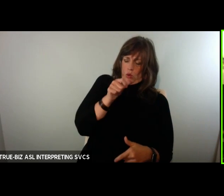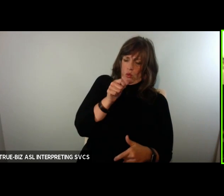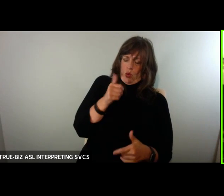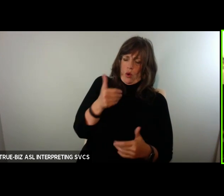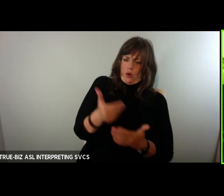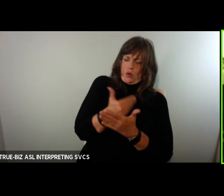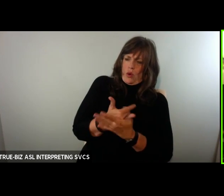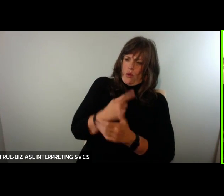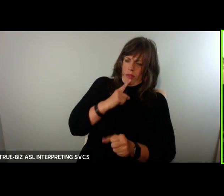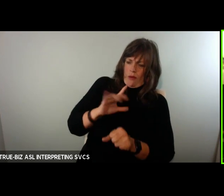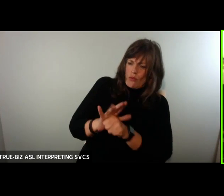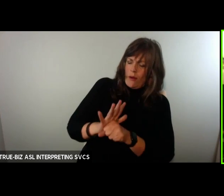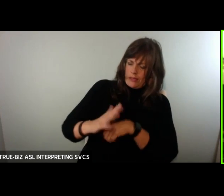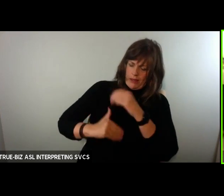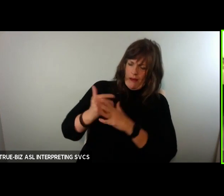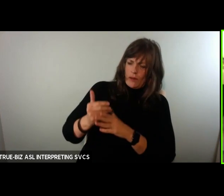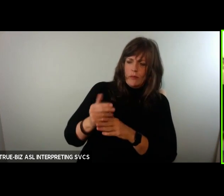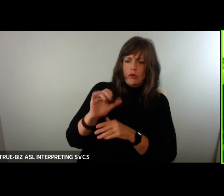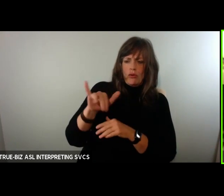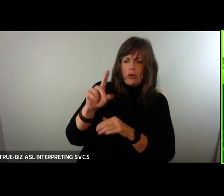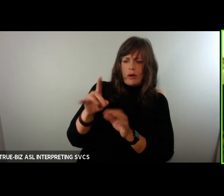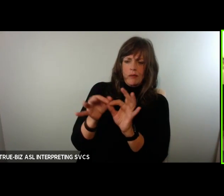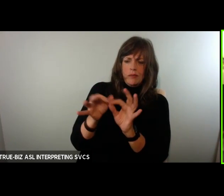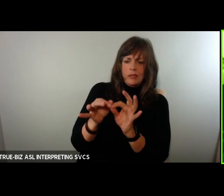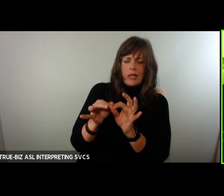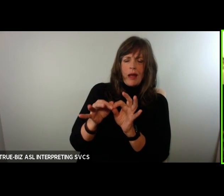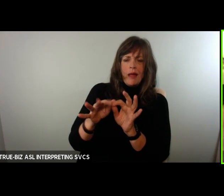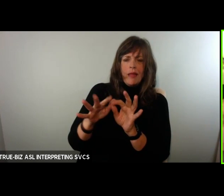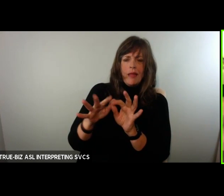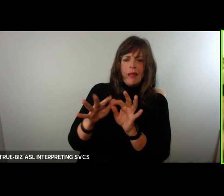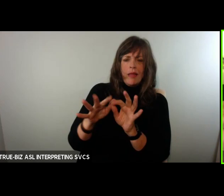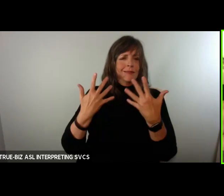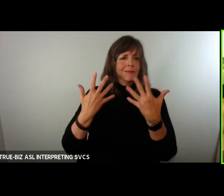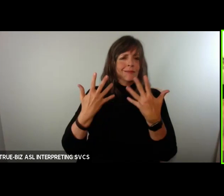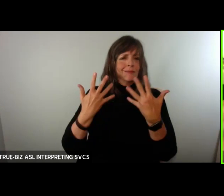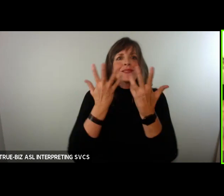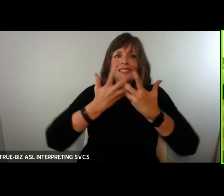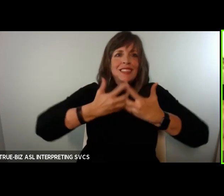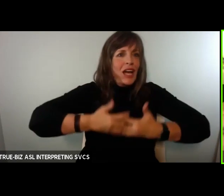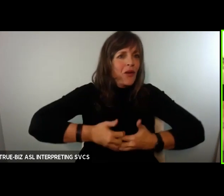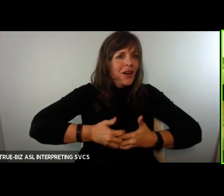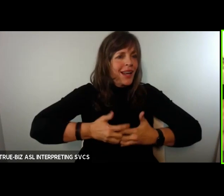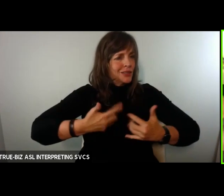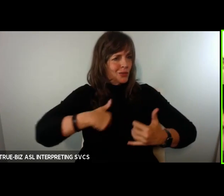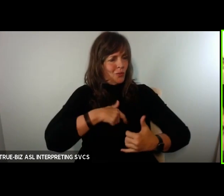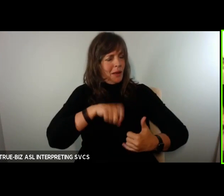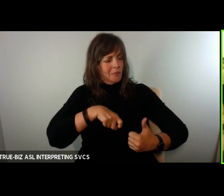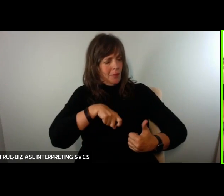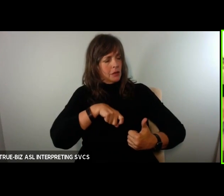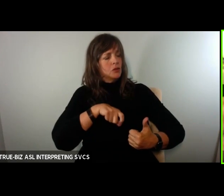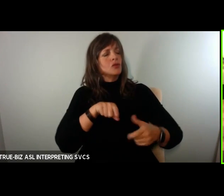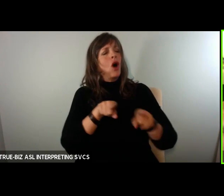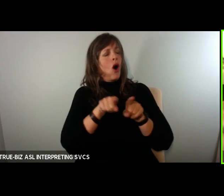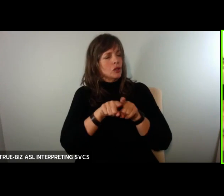of what Claudia referenced briefly as this synchronous, when we must also engage the realities of the asynchronous.